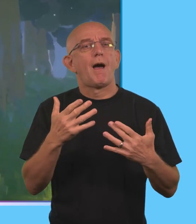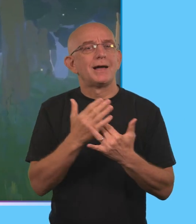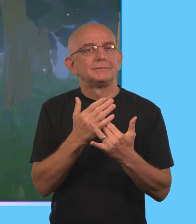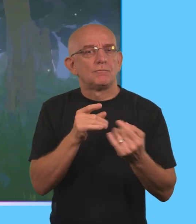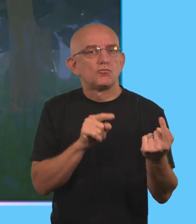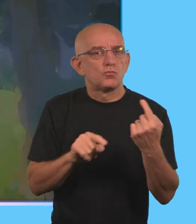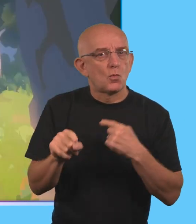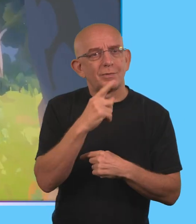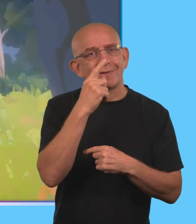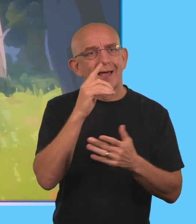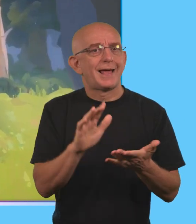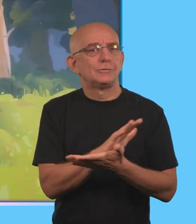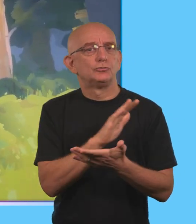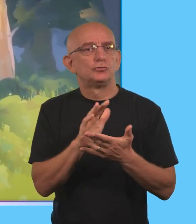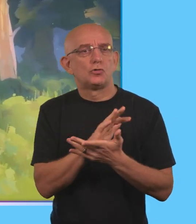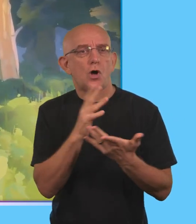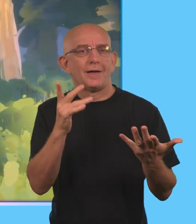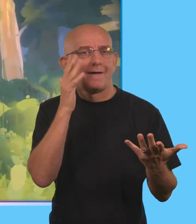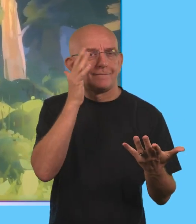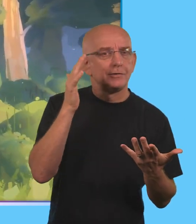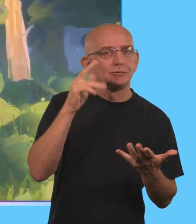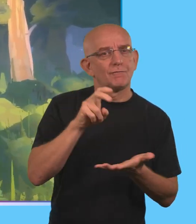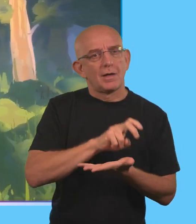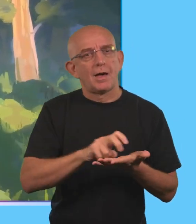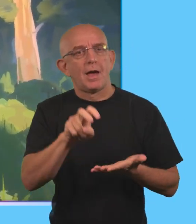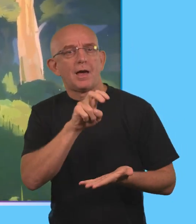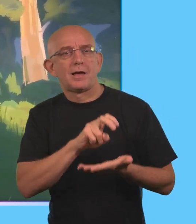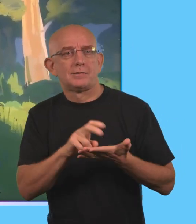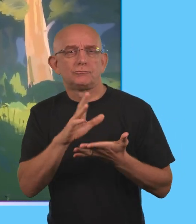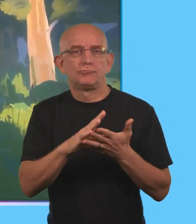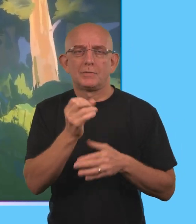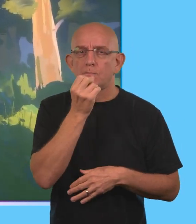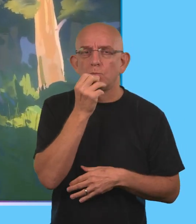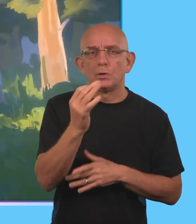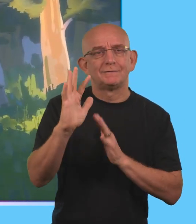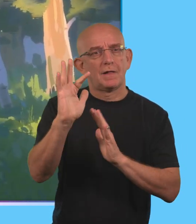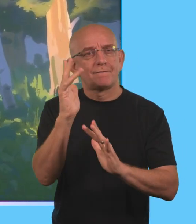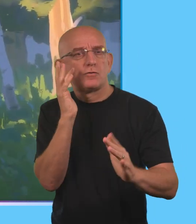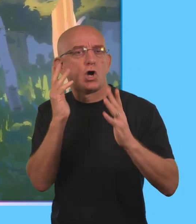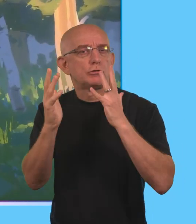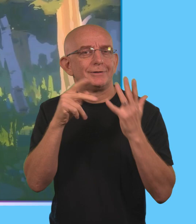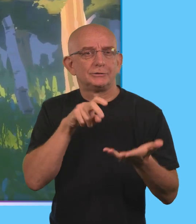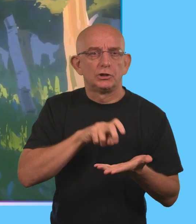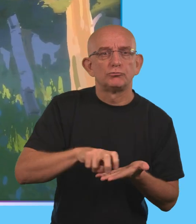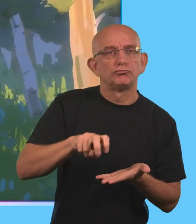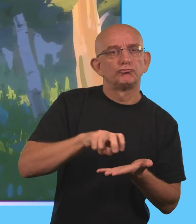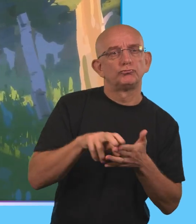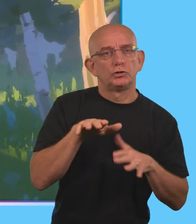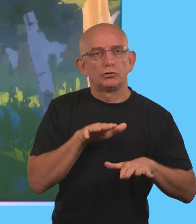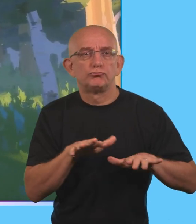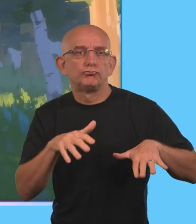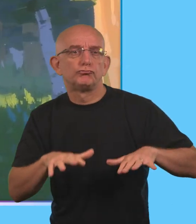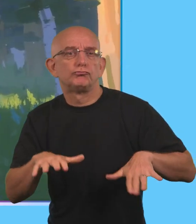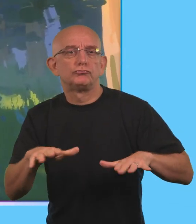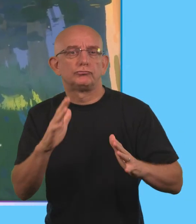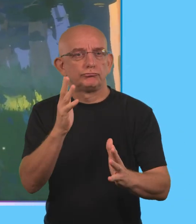accessible for more people so they can enjoy this philosophical hike through a beautiful forest.